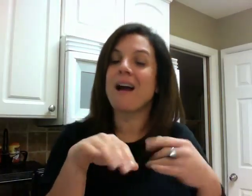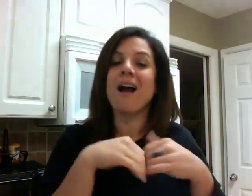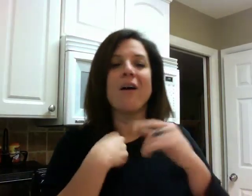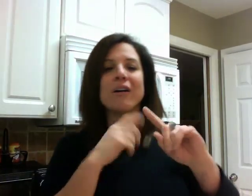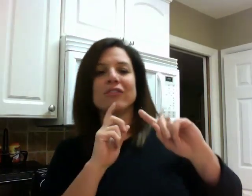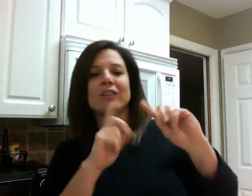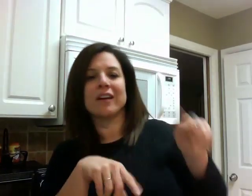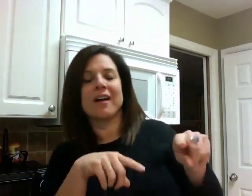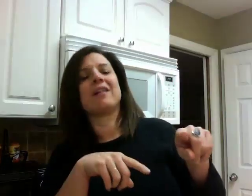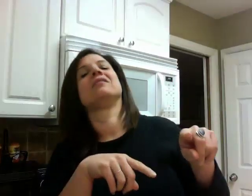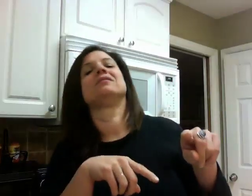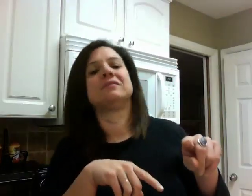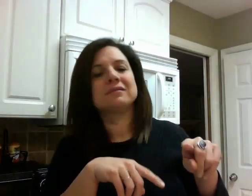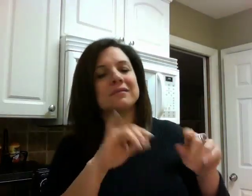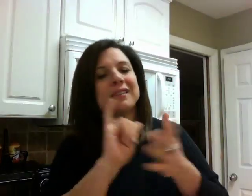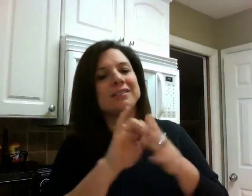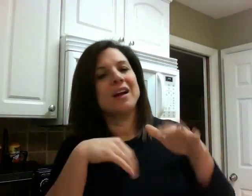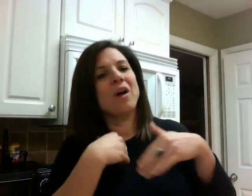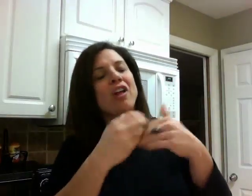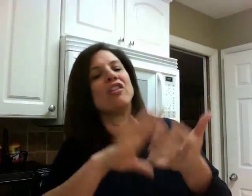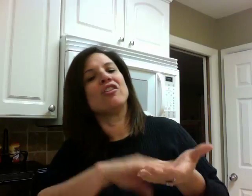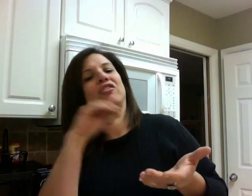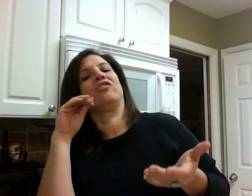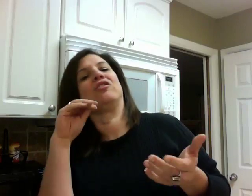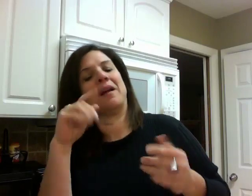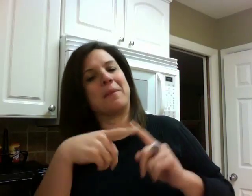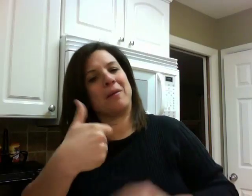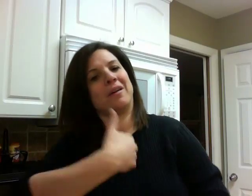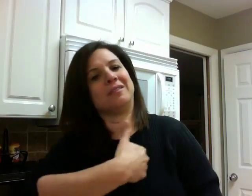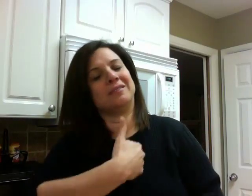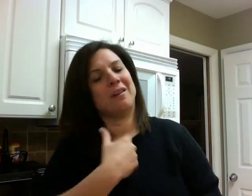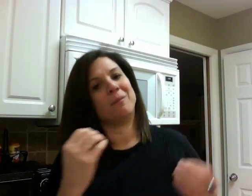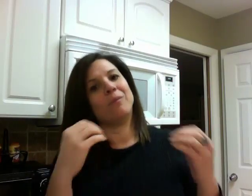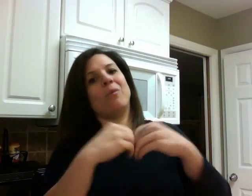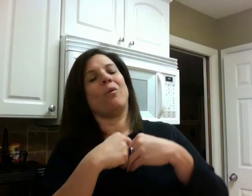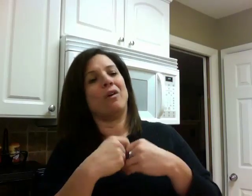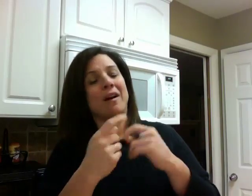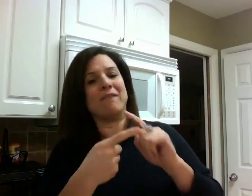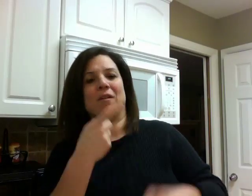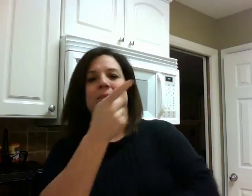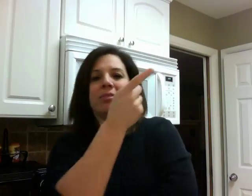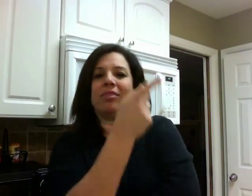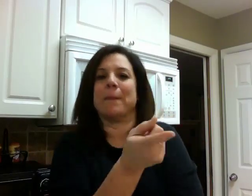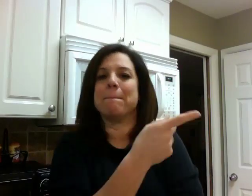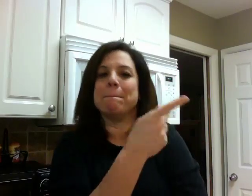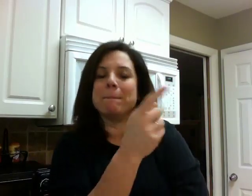What I really learned more about myself, on how to deal with this with them